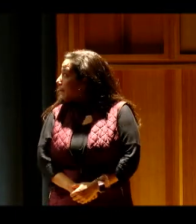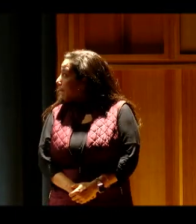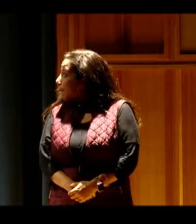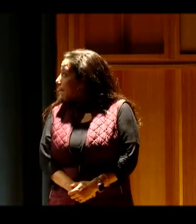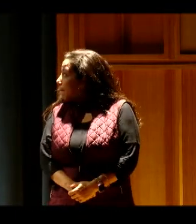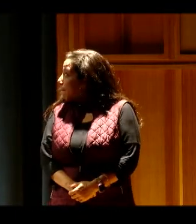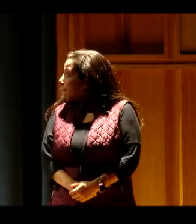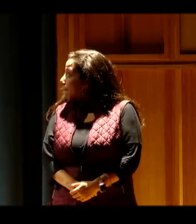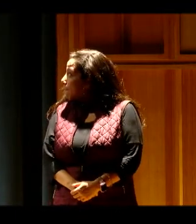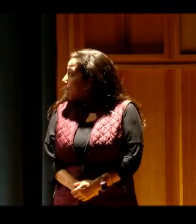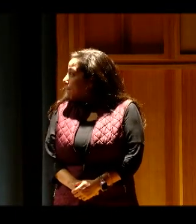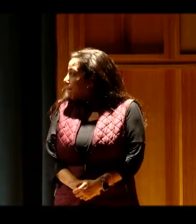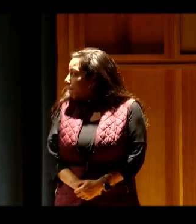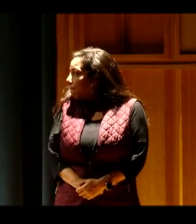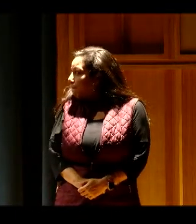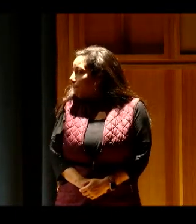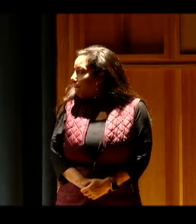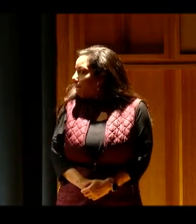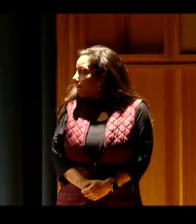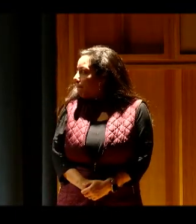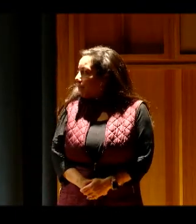Sorry, those are our objectives.